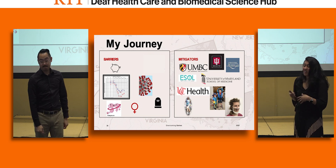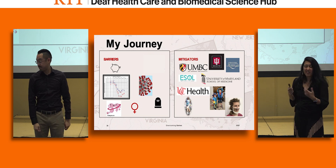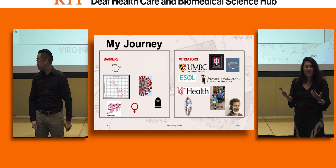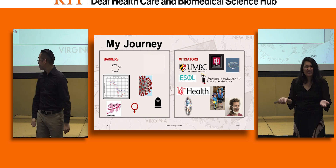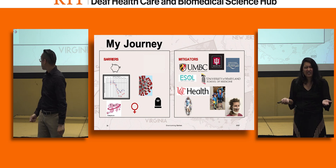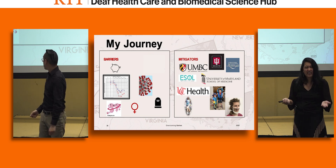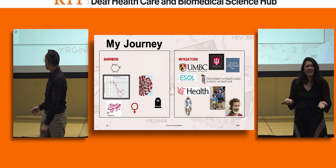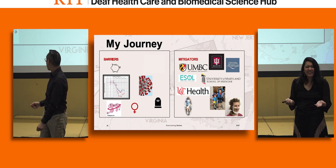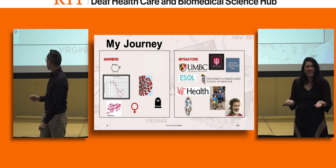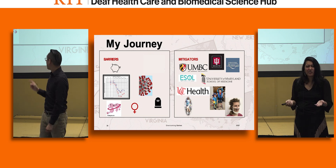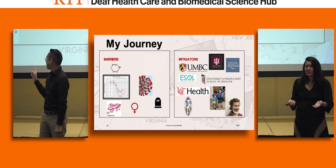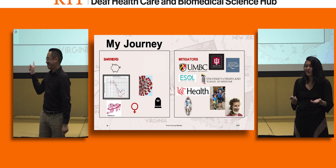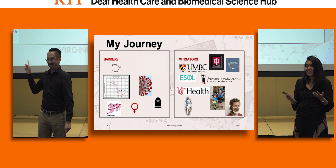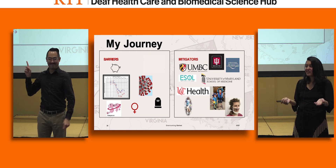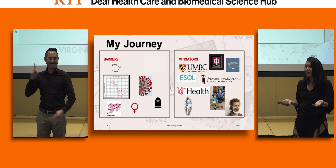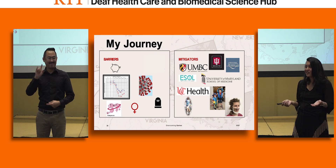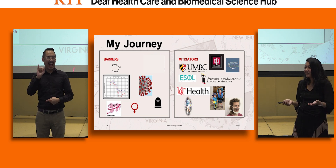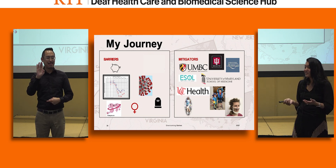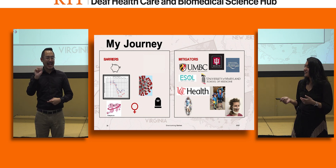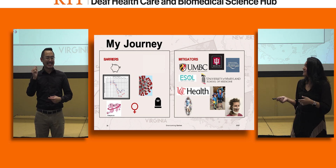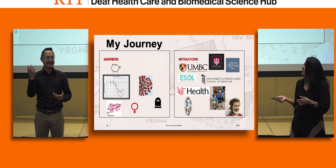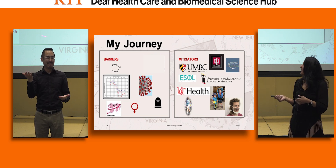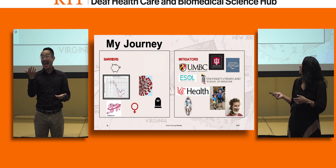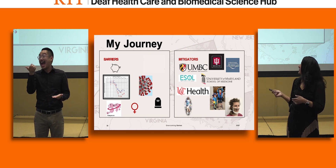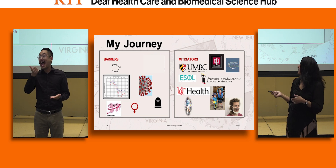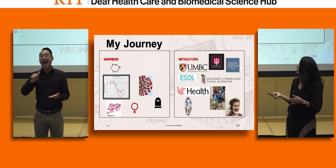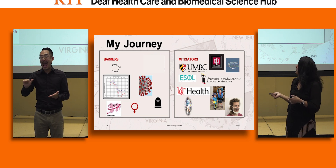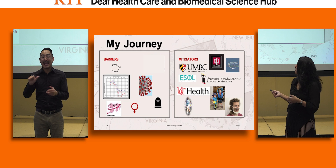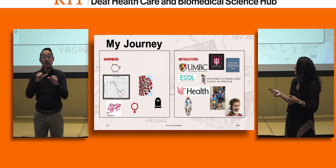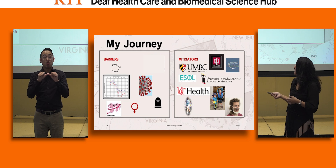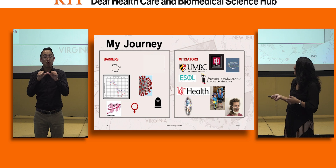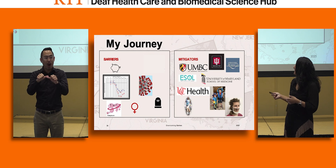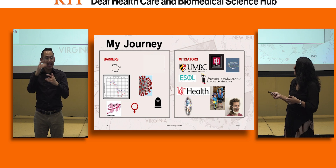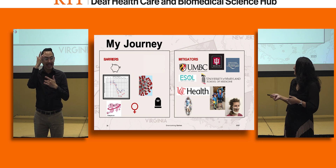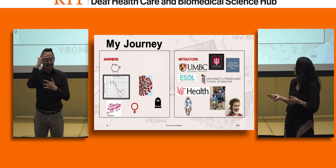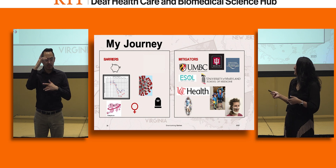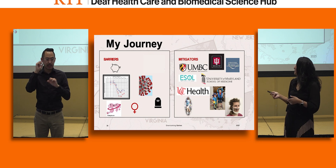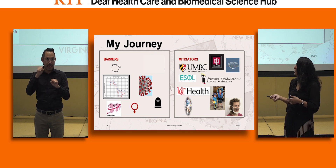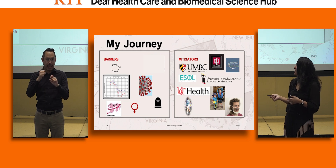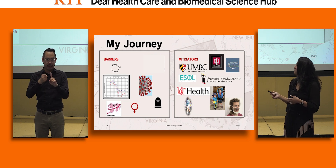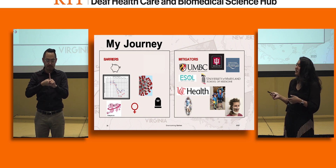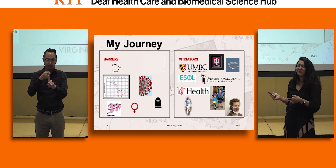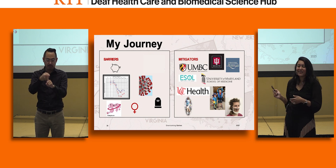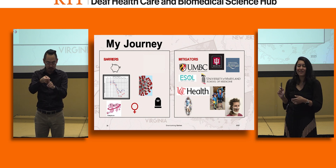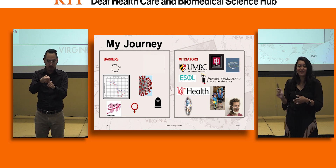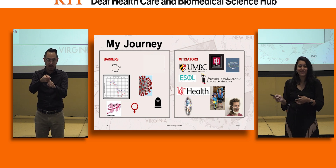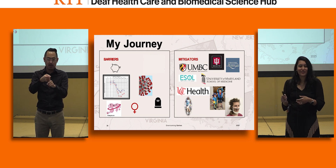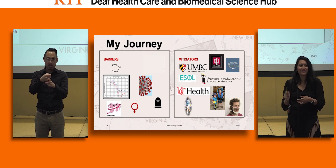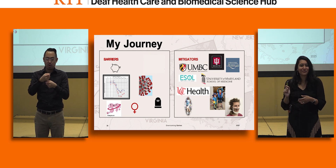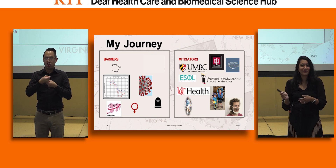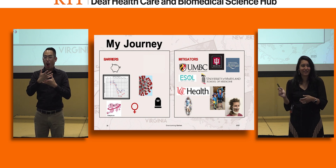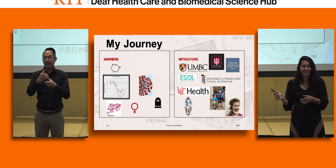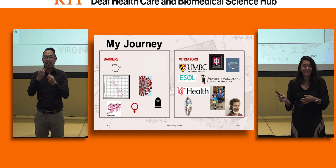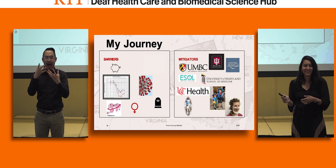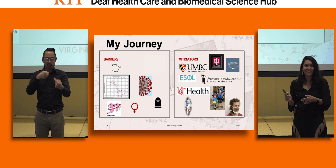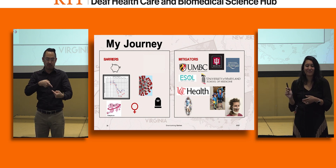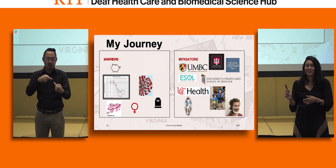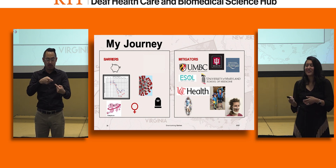Obviously, getting diagnosed with any chronic illness can weigh you down, and, well, it bummed me out for a few years.